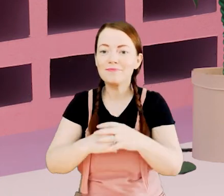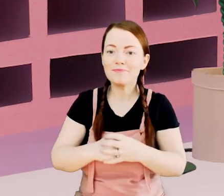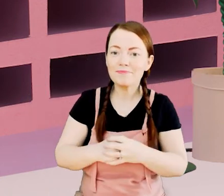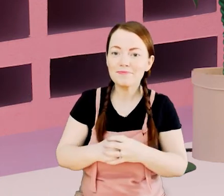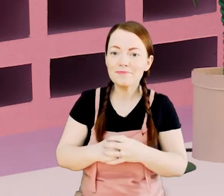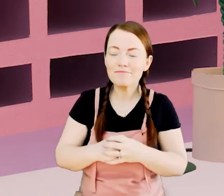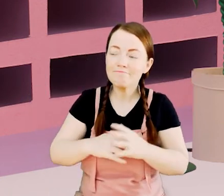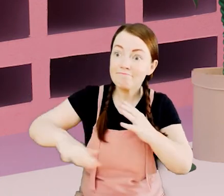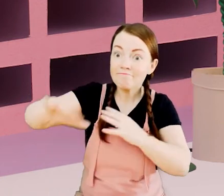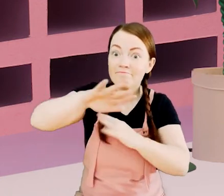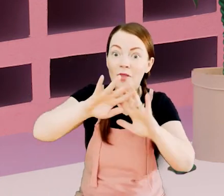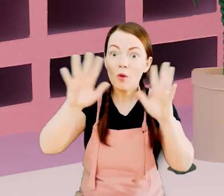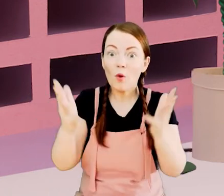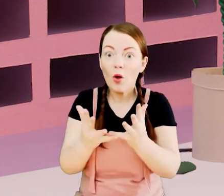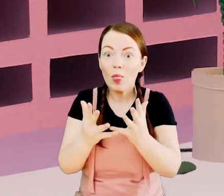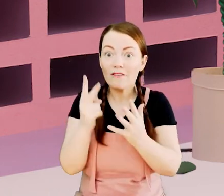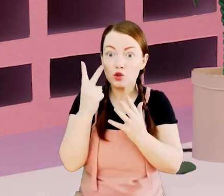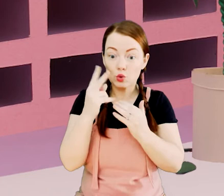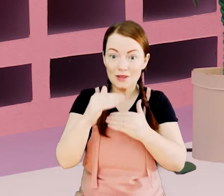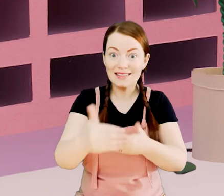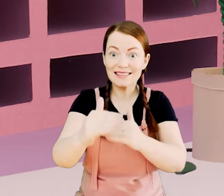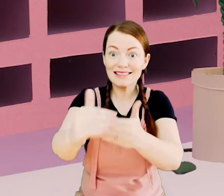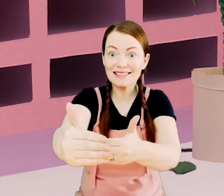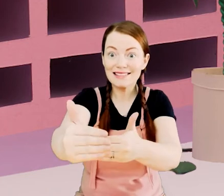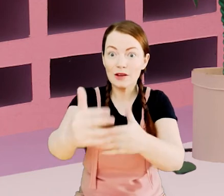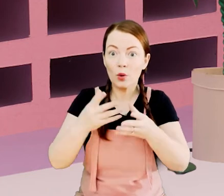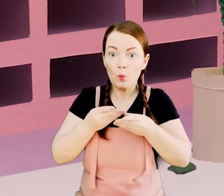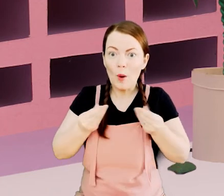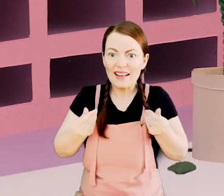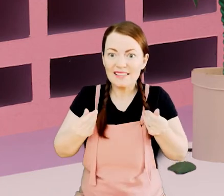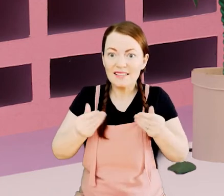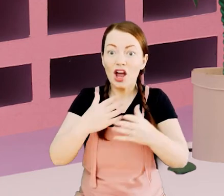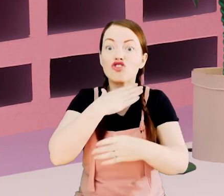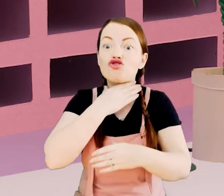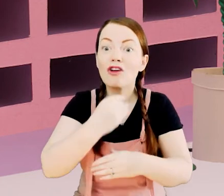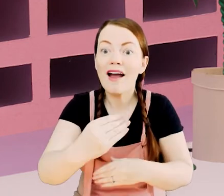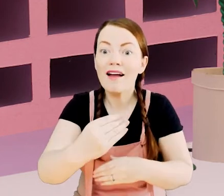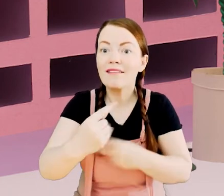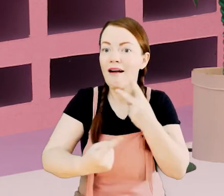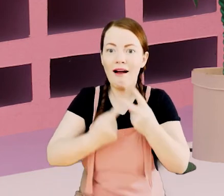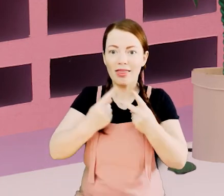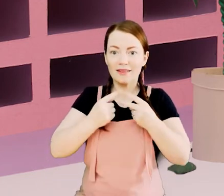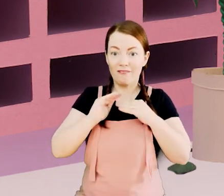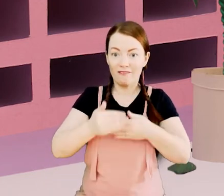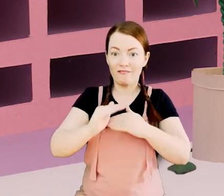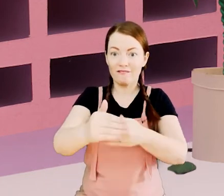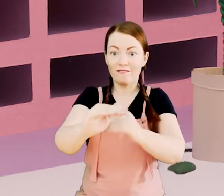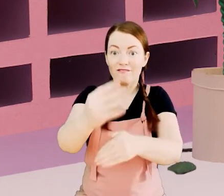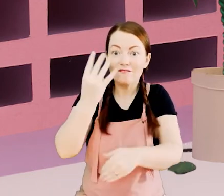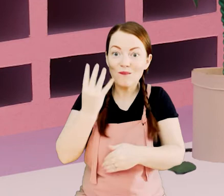In some parts of the world they have two seasons wet and dry, and in others they have four.